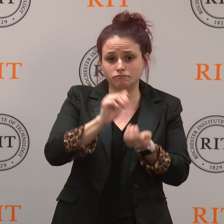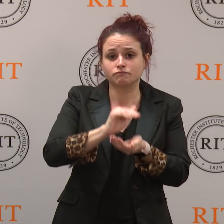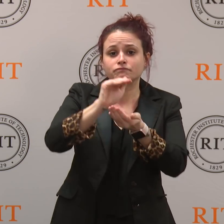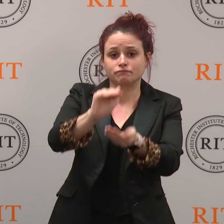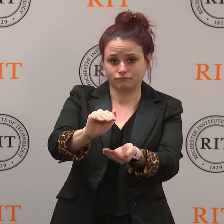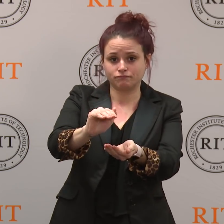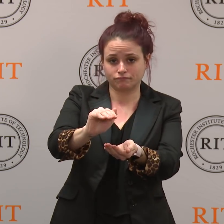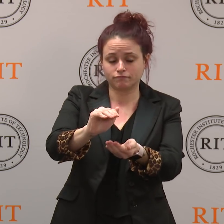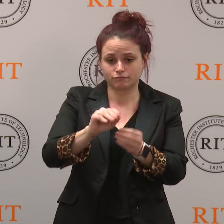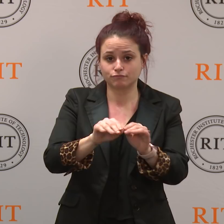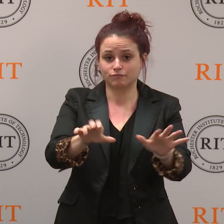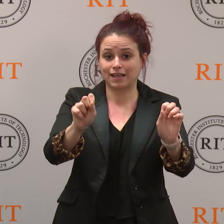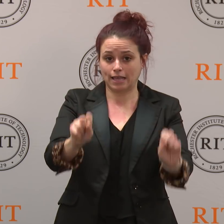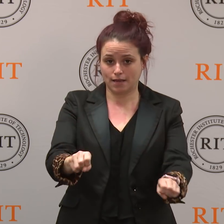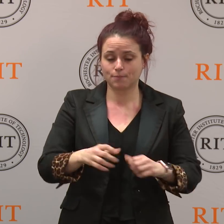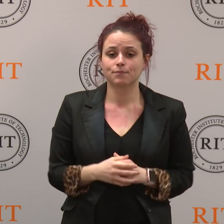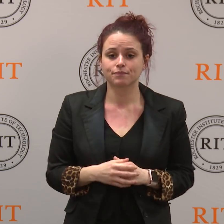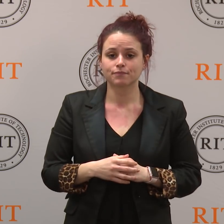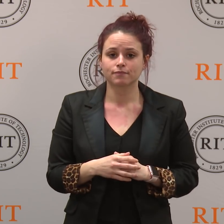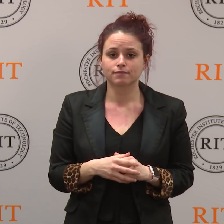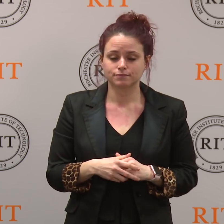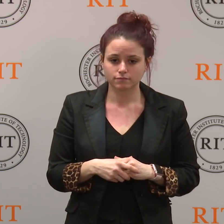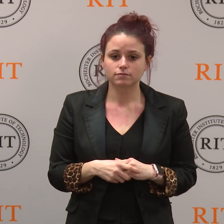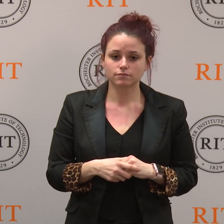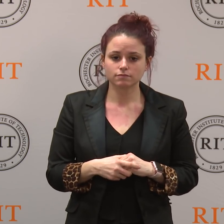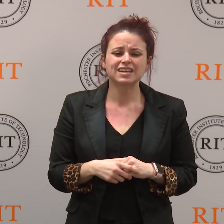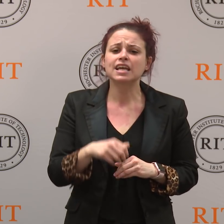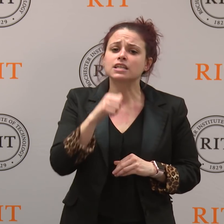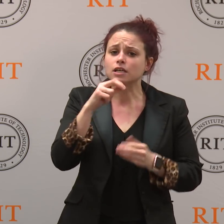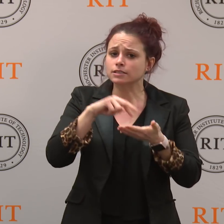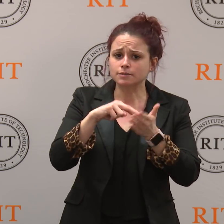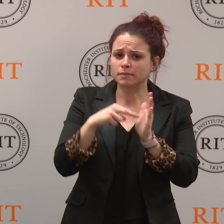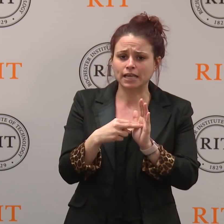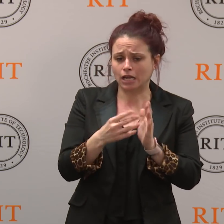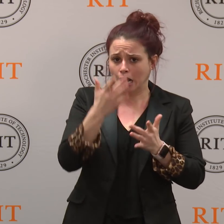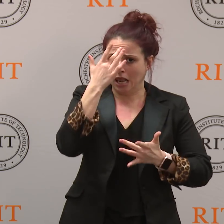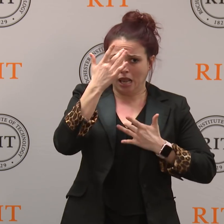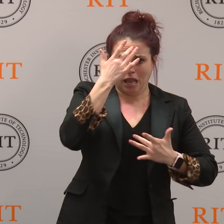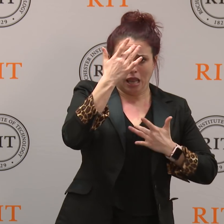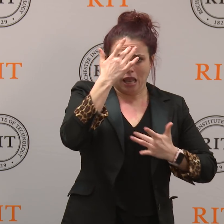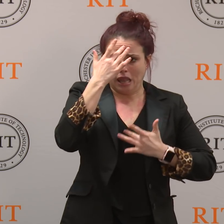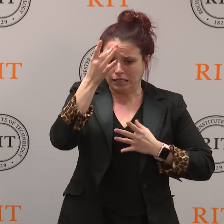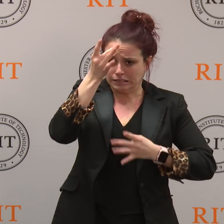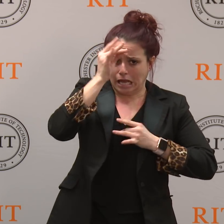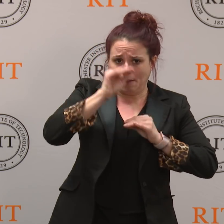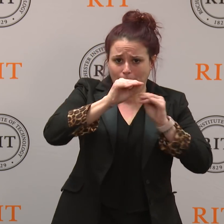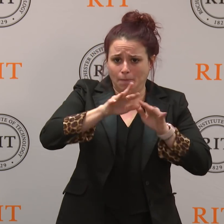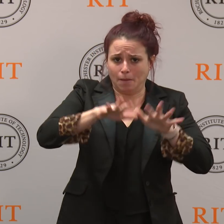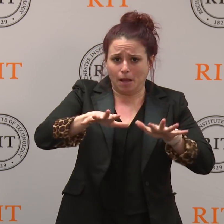While it does not signal rampant disease in the community, it does call upon all of us